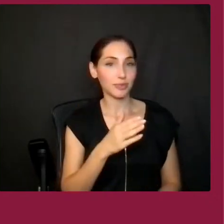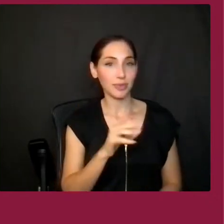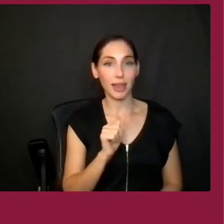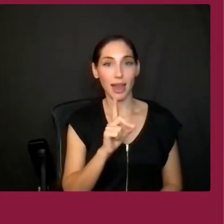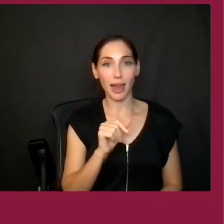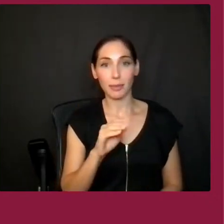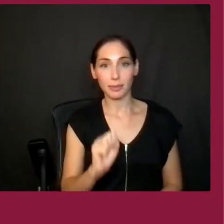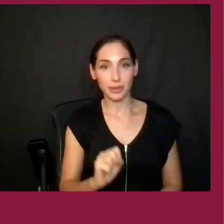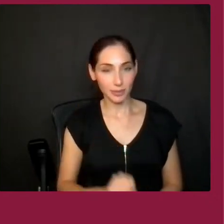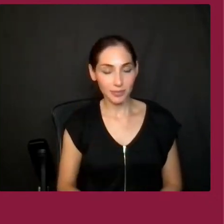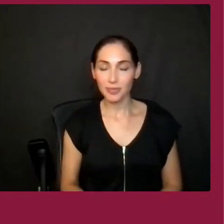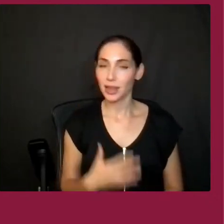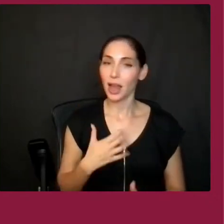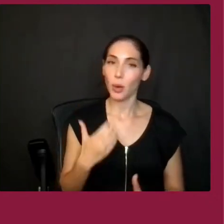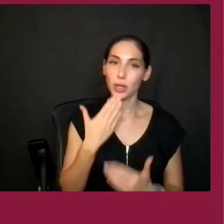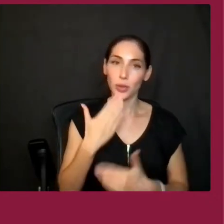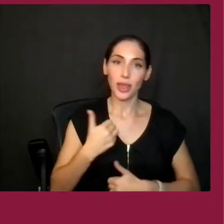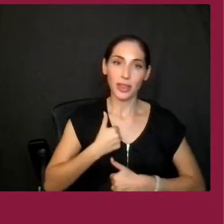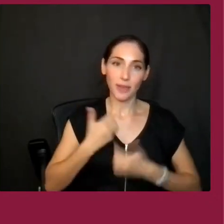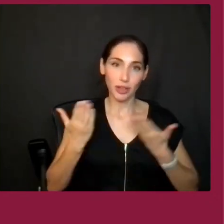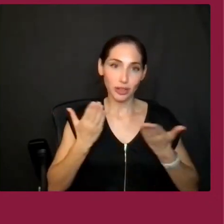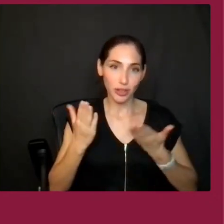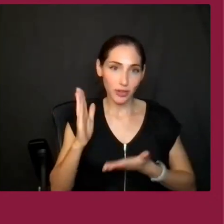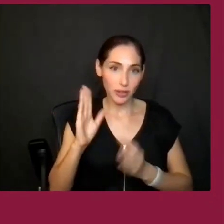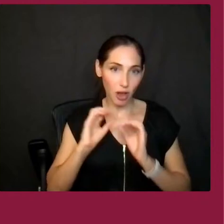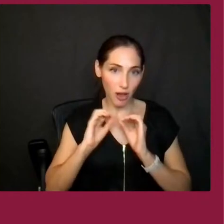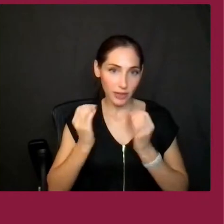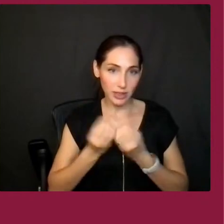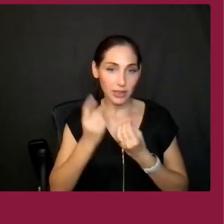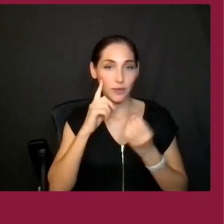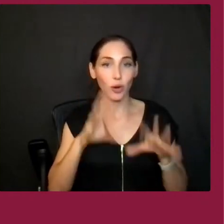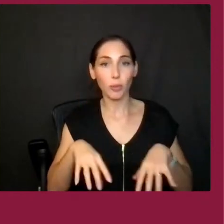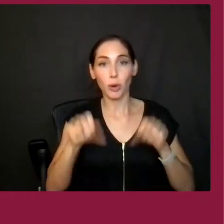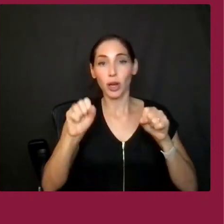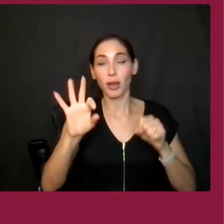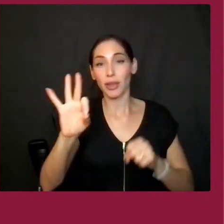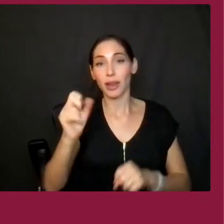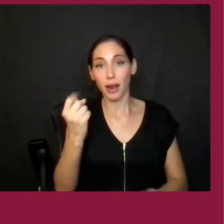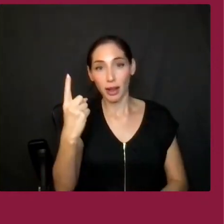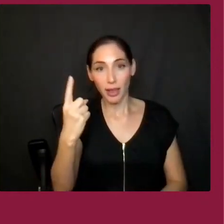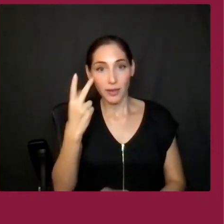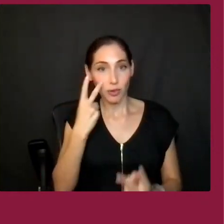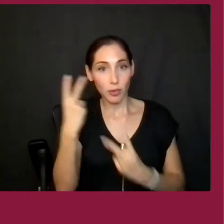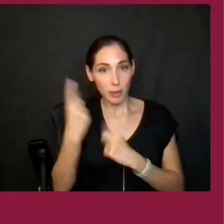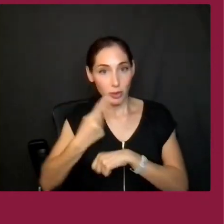I want to thank the Veterans Service Office for putting on the 9-11 remembrance last month.